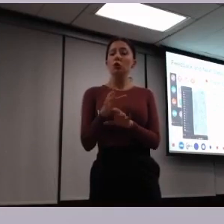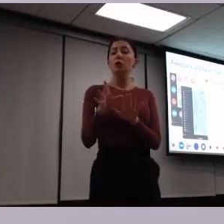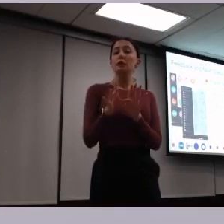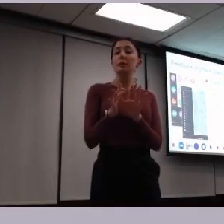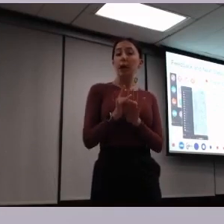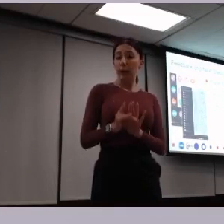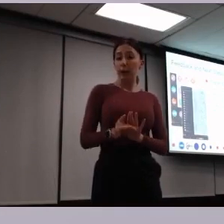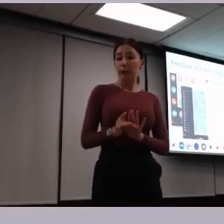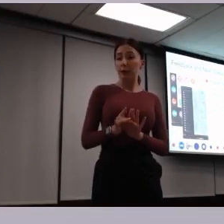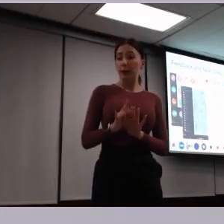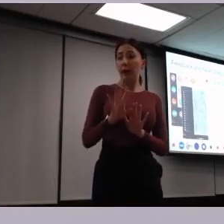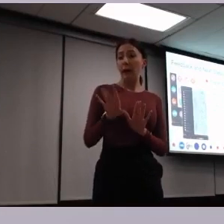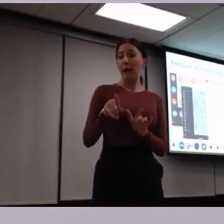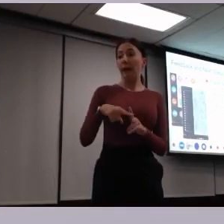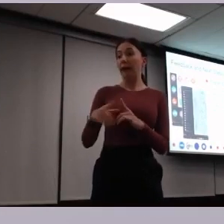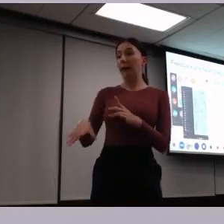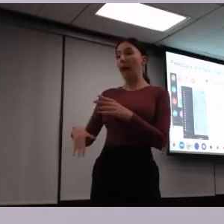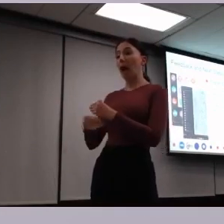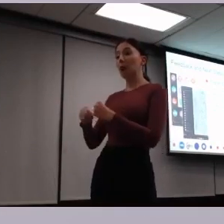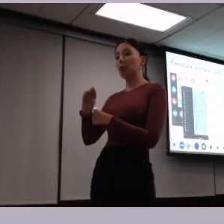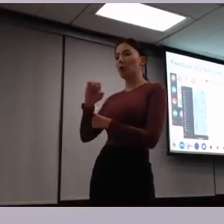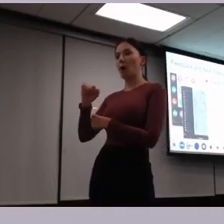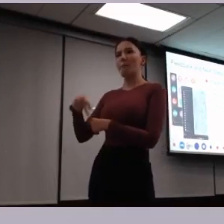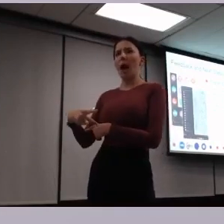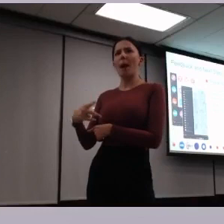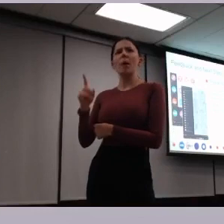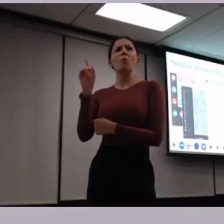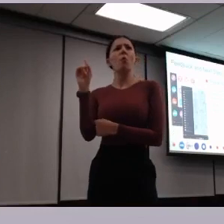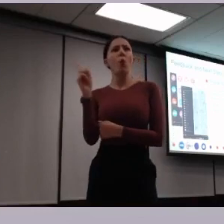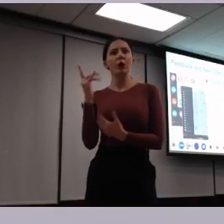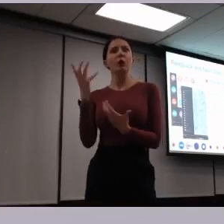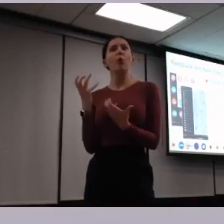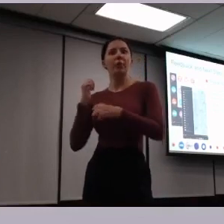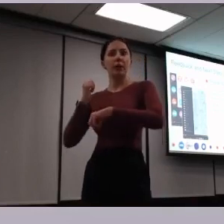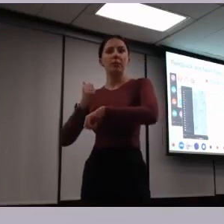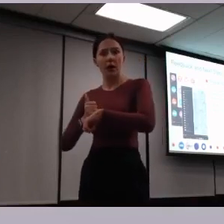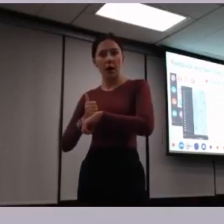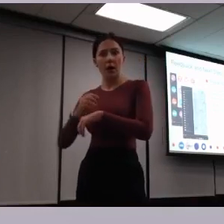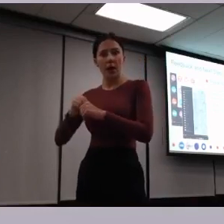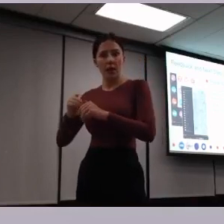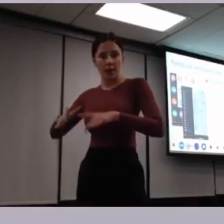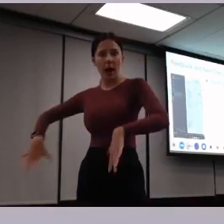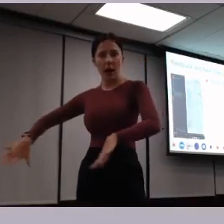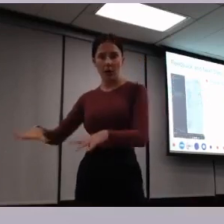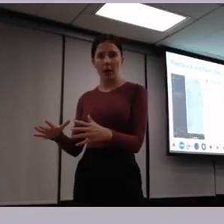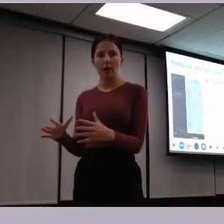and add them to the map where you want to see them next time.